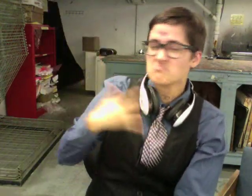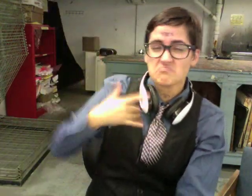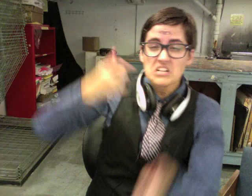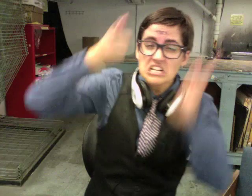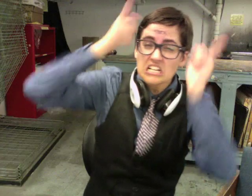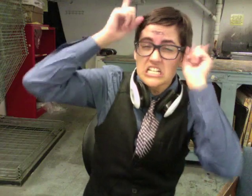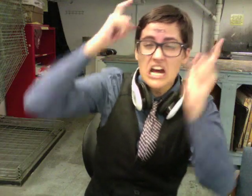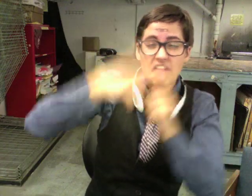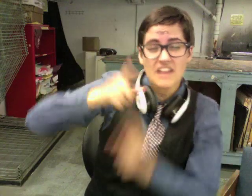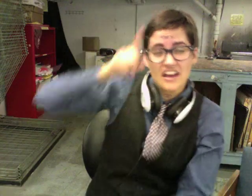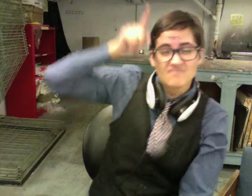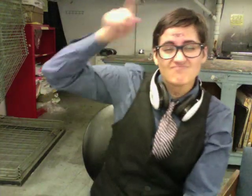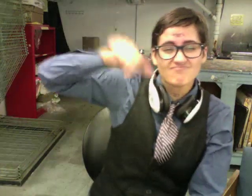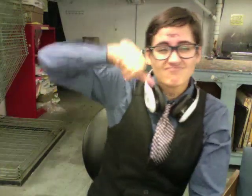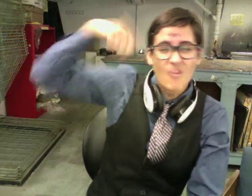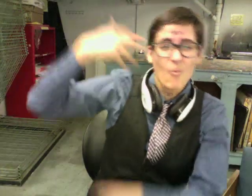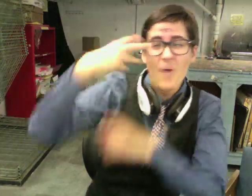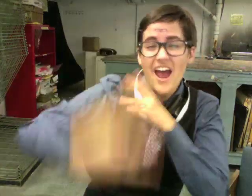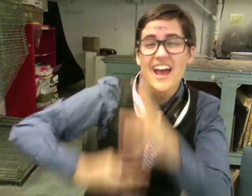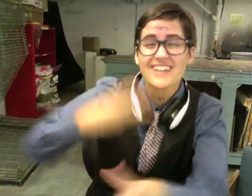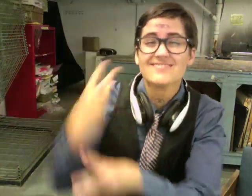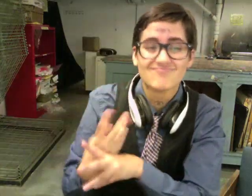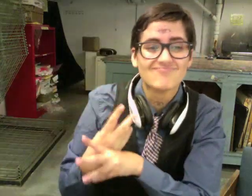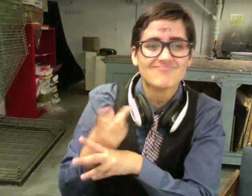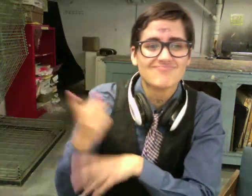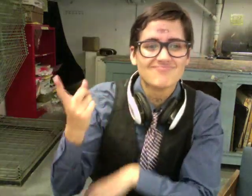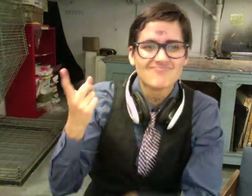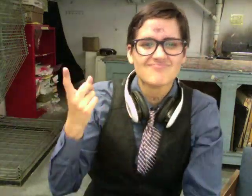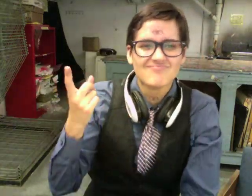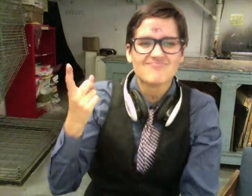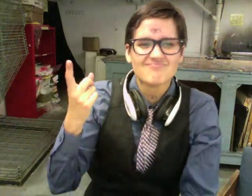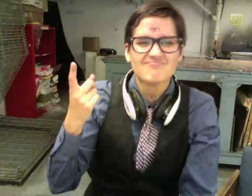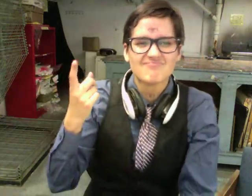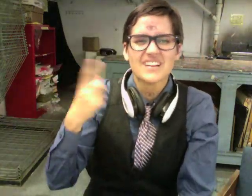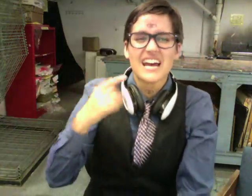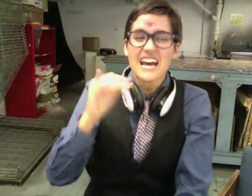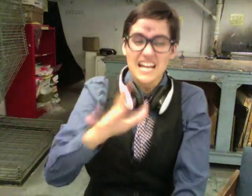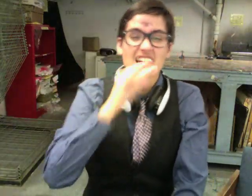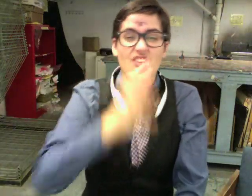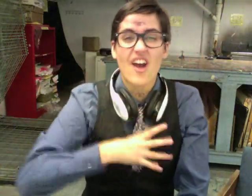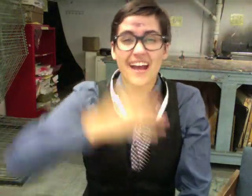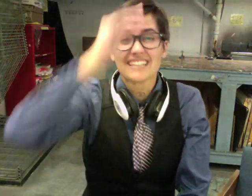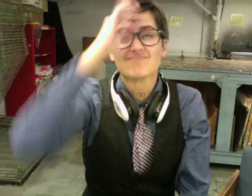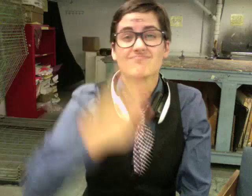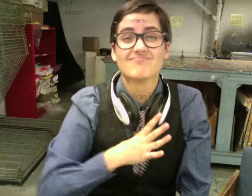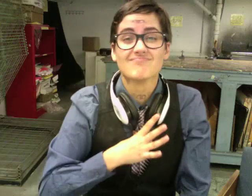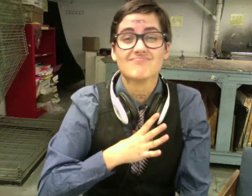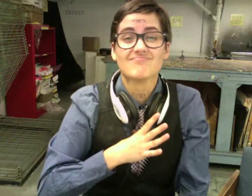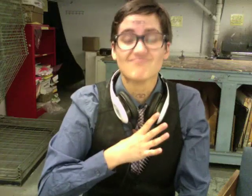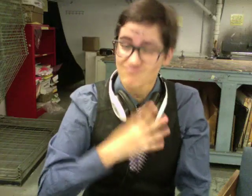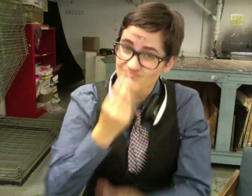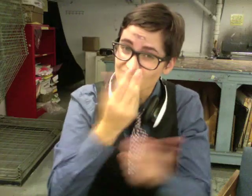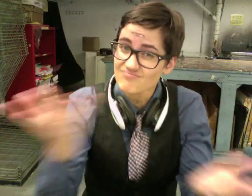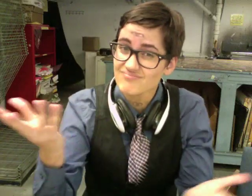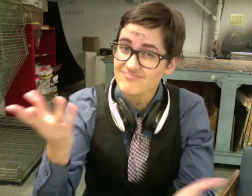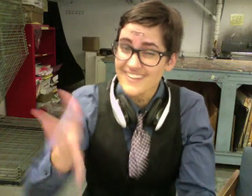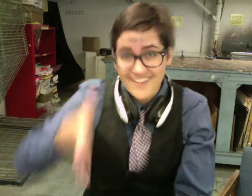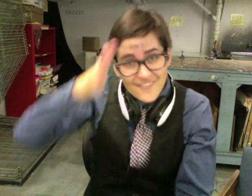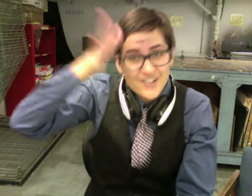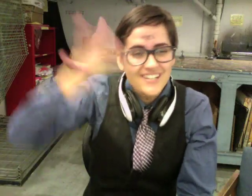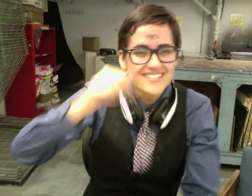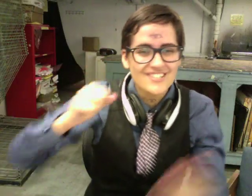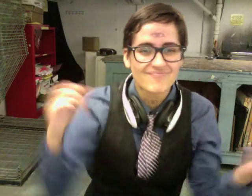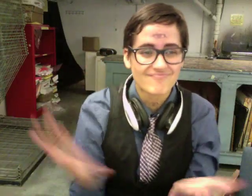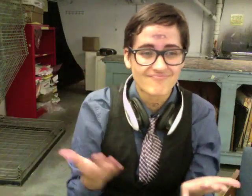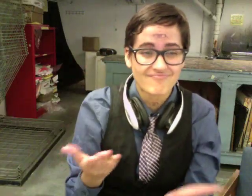another world. Ladies and gentlemen, the future is here, and it's about a hundred feet above